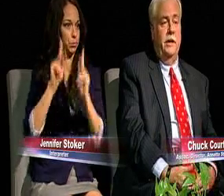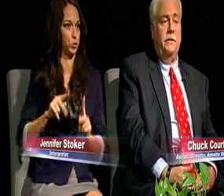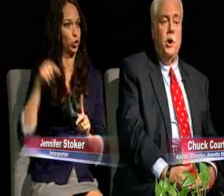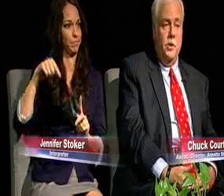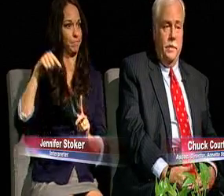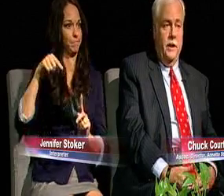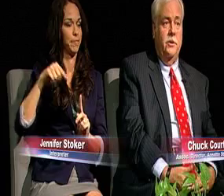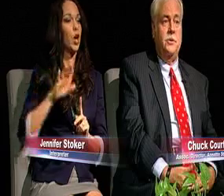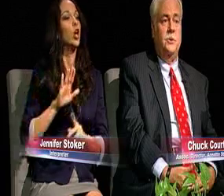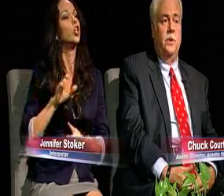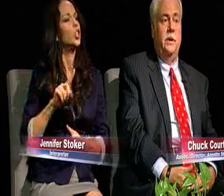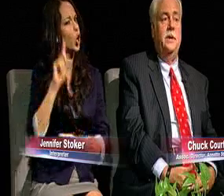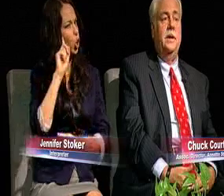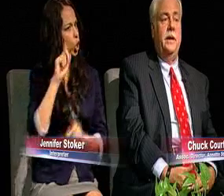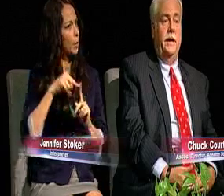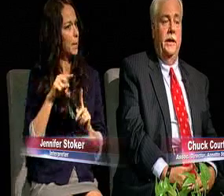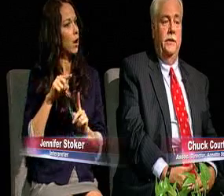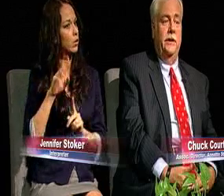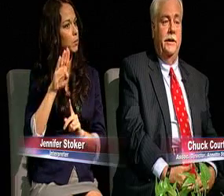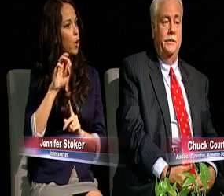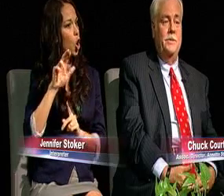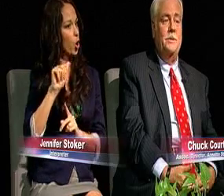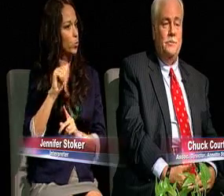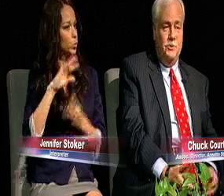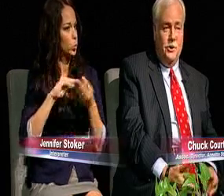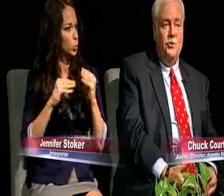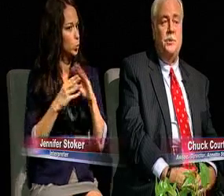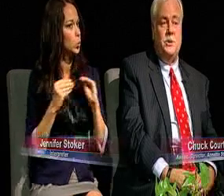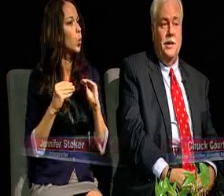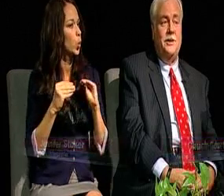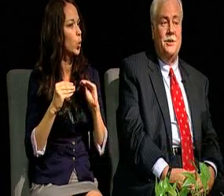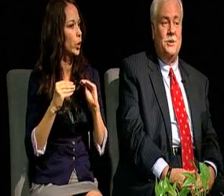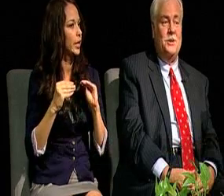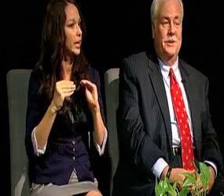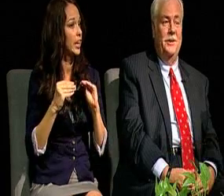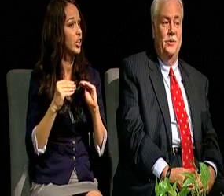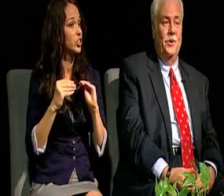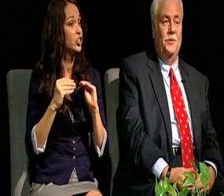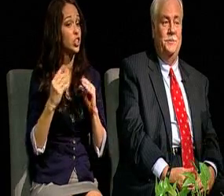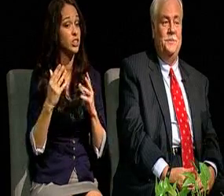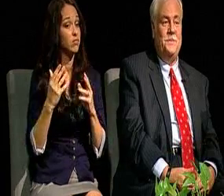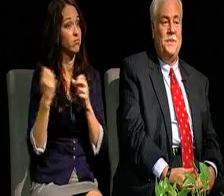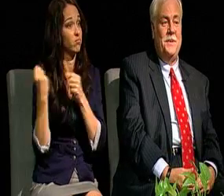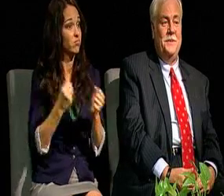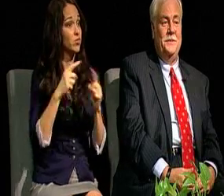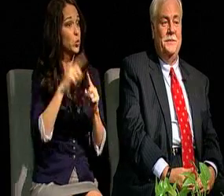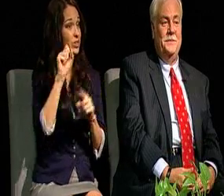heard about her story and took the trip to South Texas to interview her.